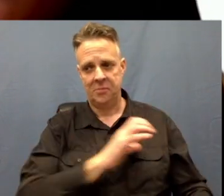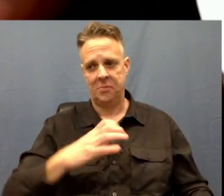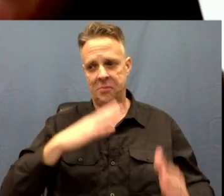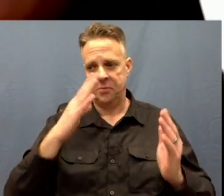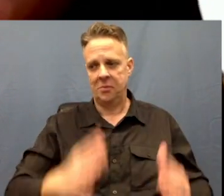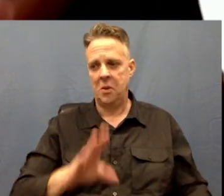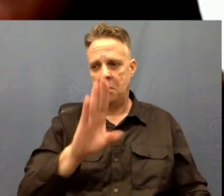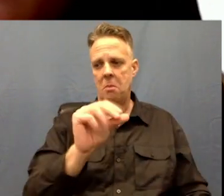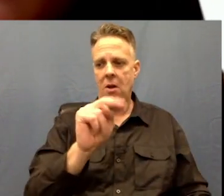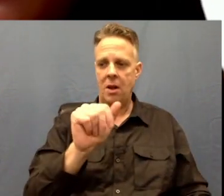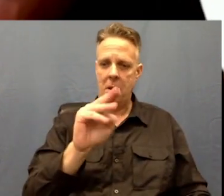BONAMICI, THANK YOU FOR BEING HERE, WE REALLY APPRECIATE YOUR